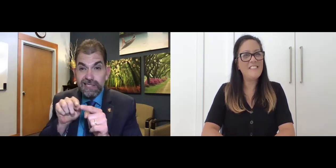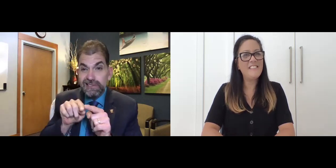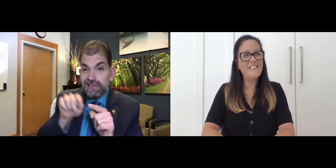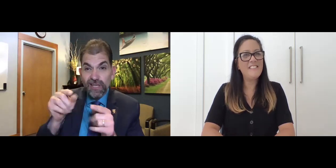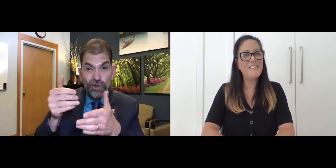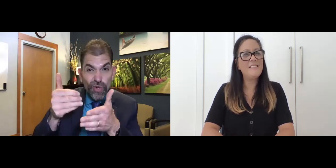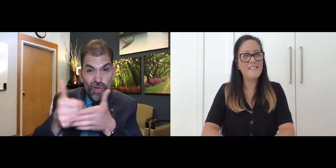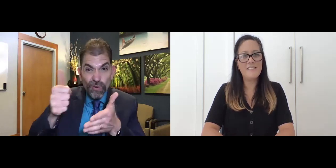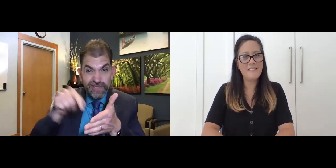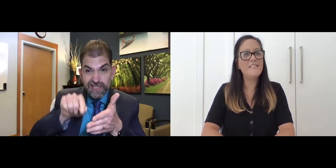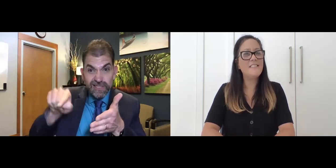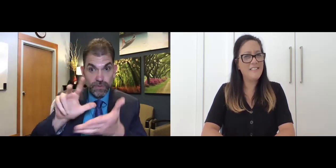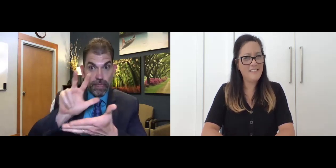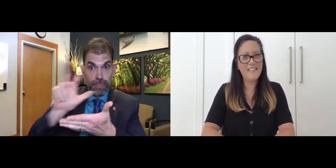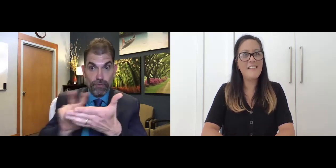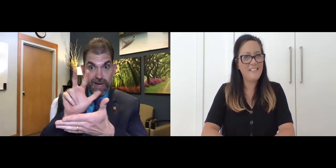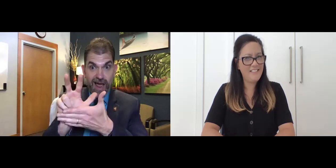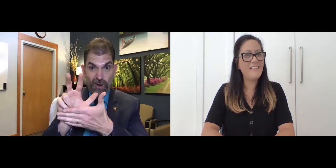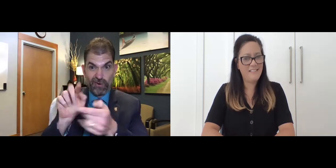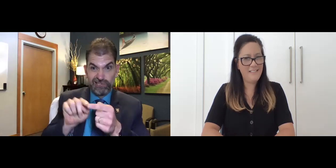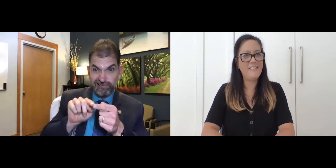Speech therapy was not really available